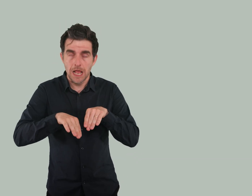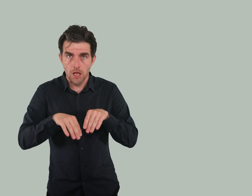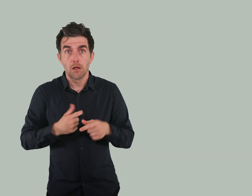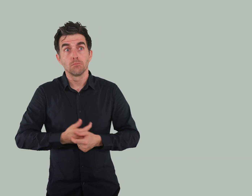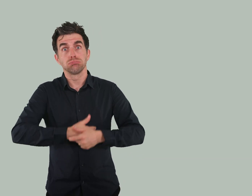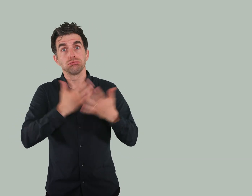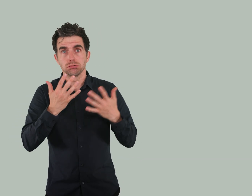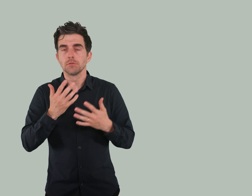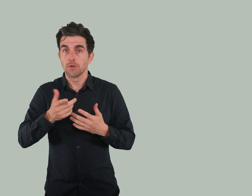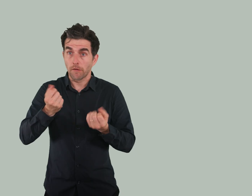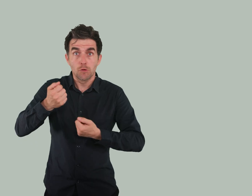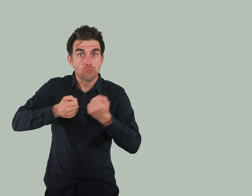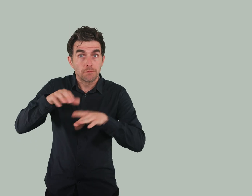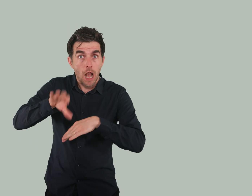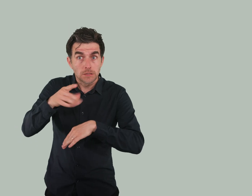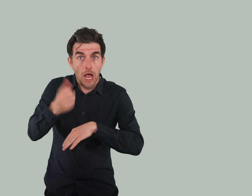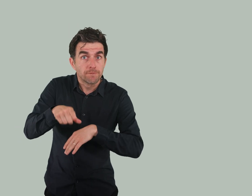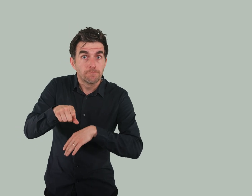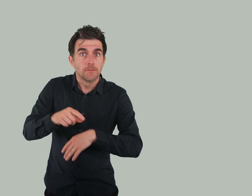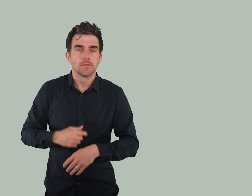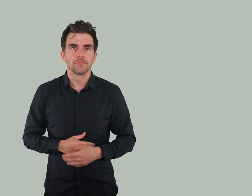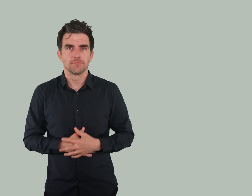and, in many cases, a driving licence.